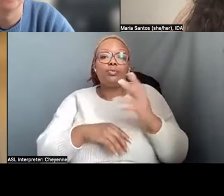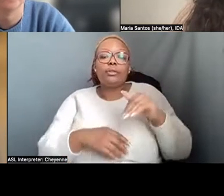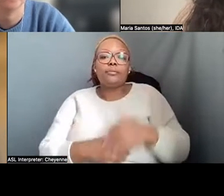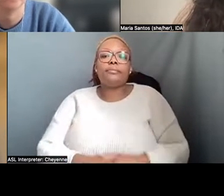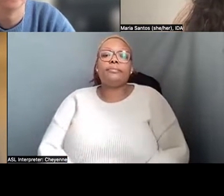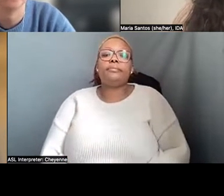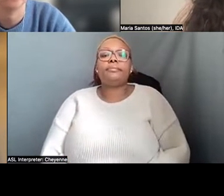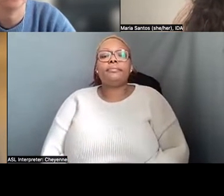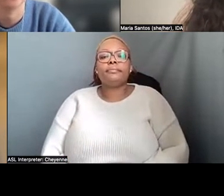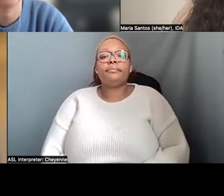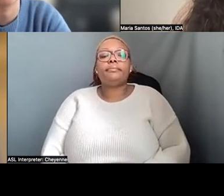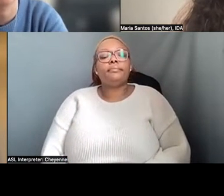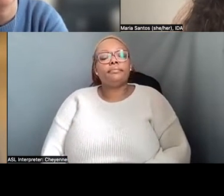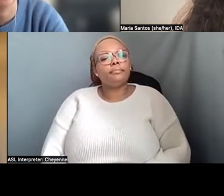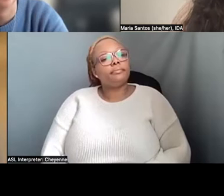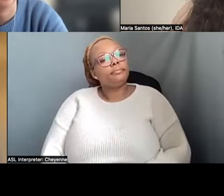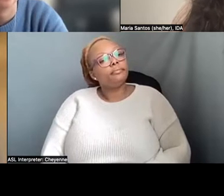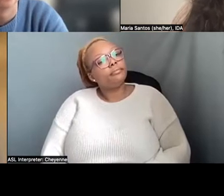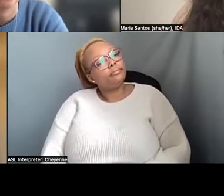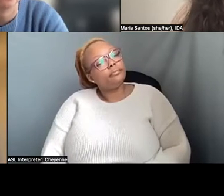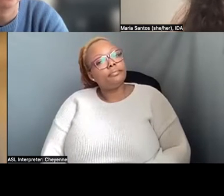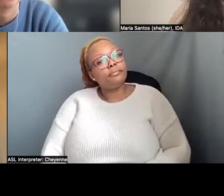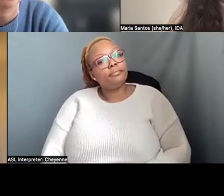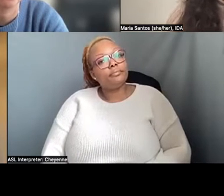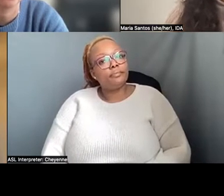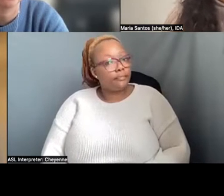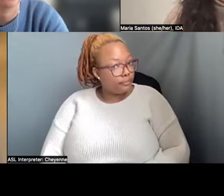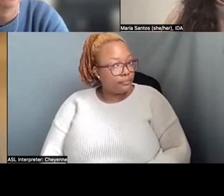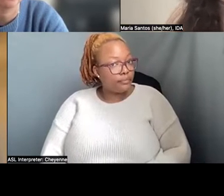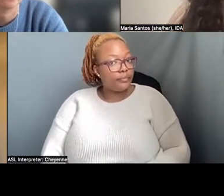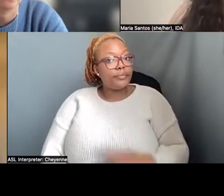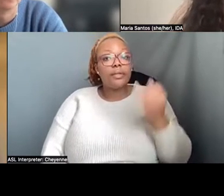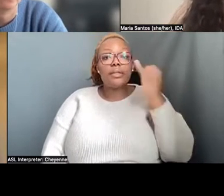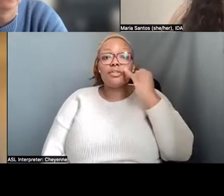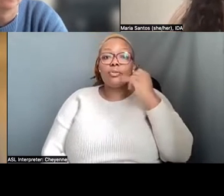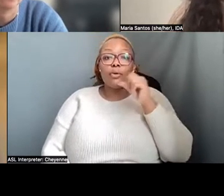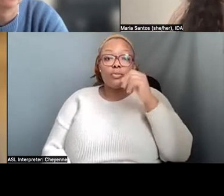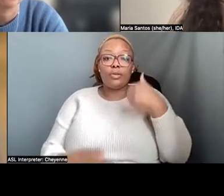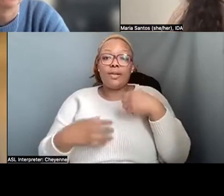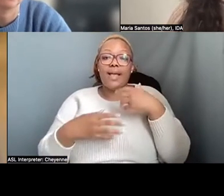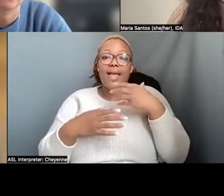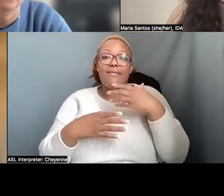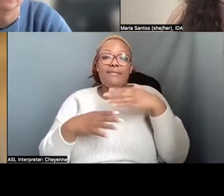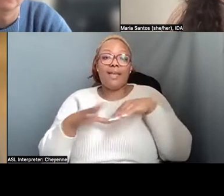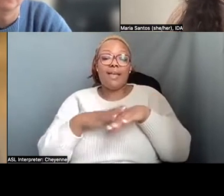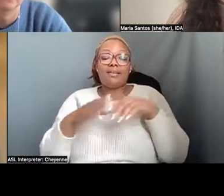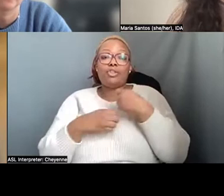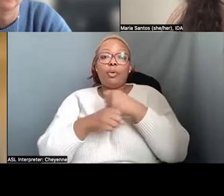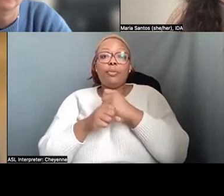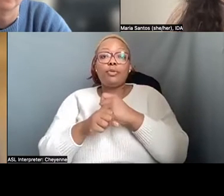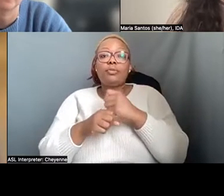What if we don't have access to produce/directed long form docs, like, on video?